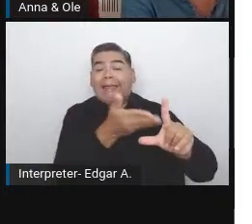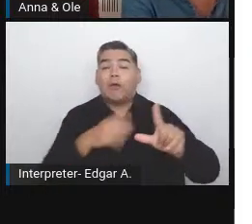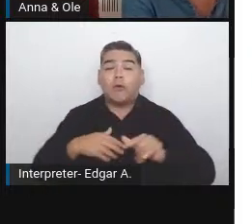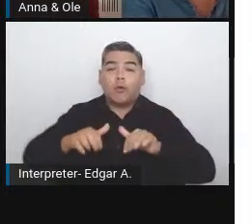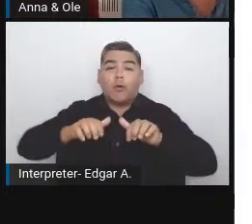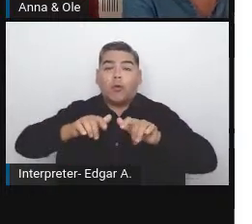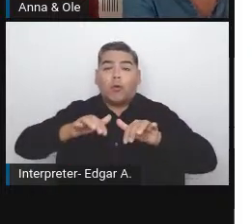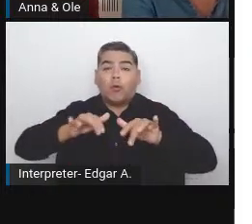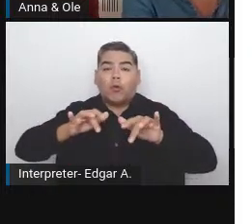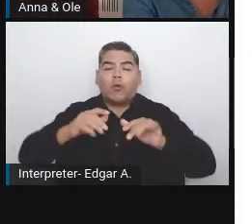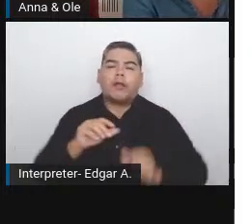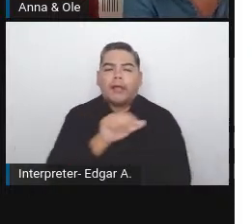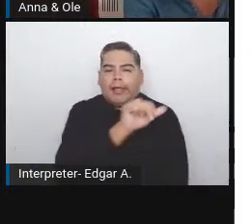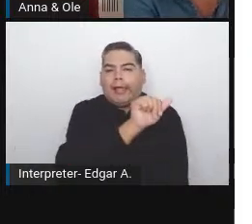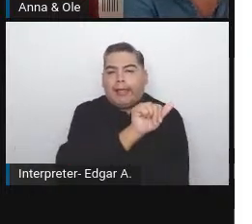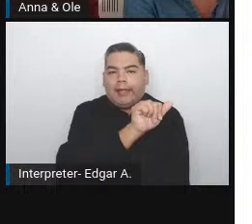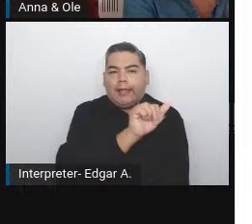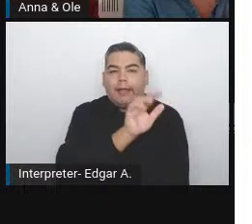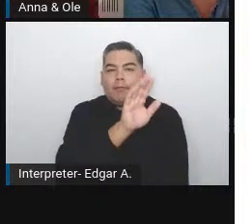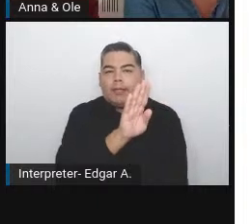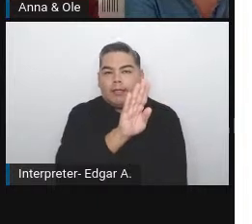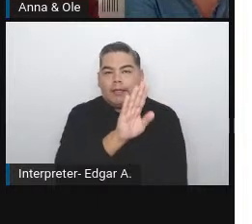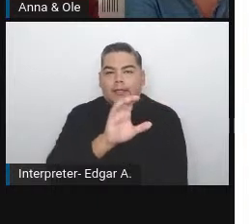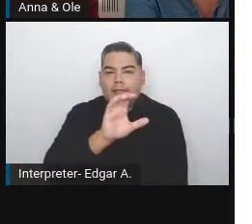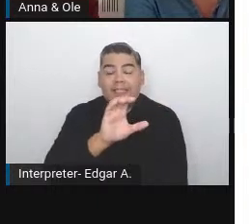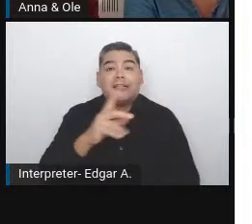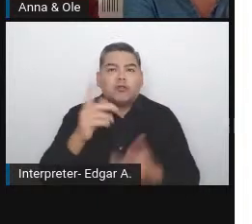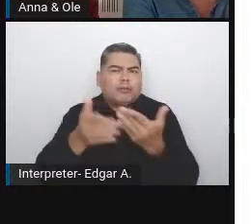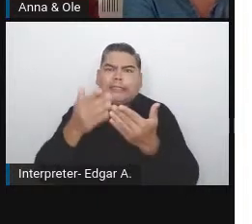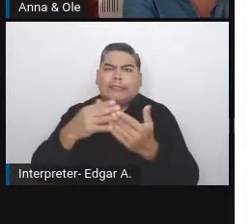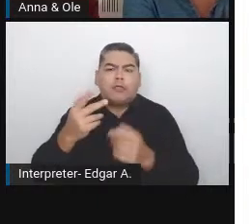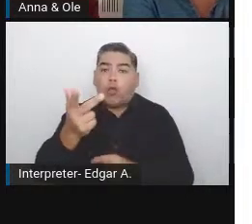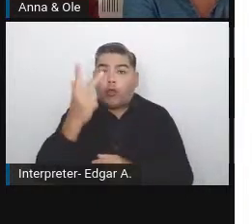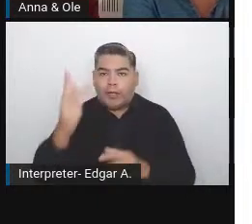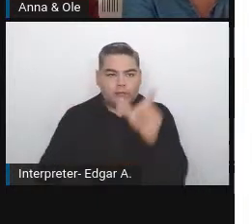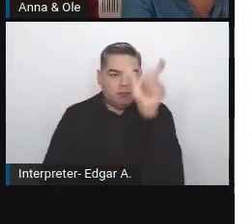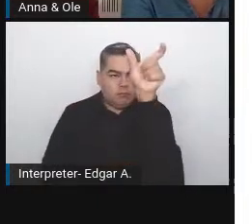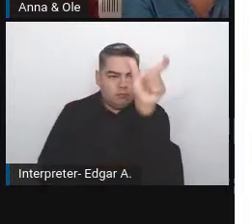sure we have text that says the content here is written in